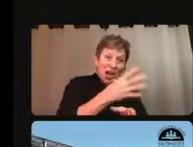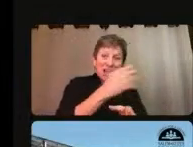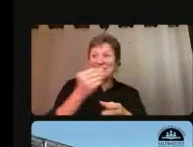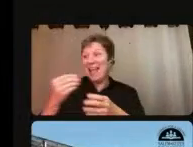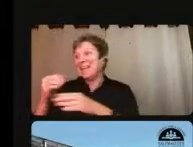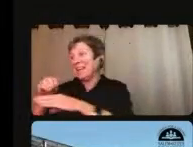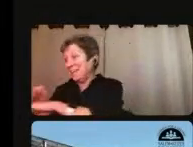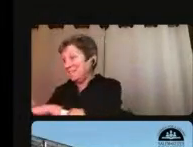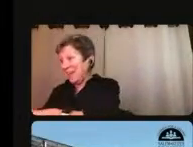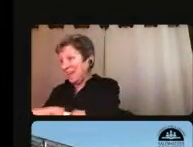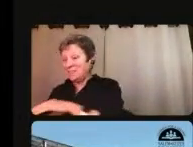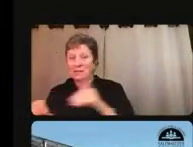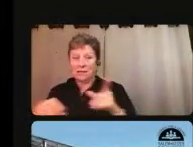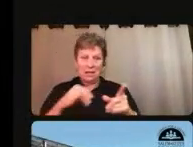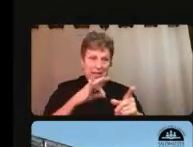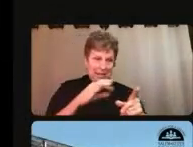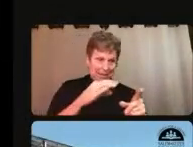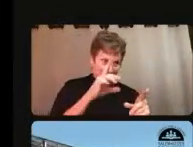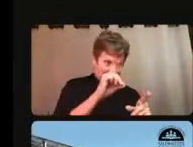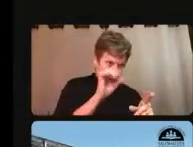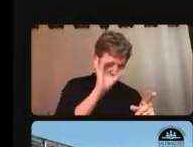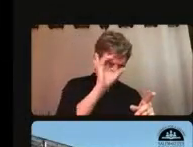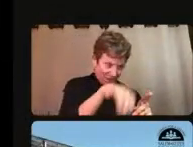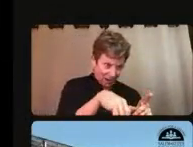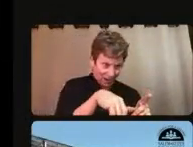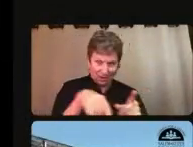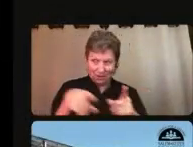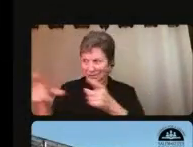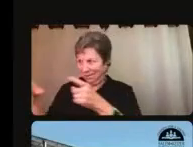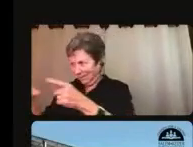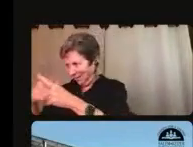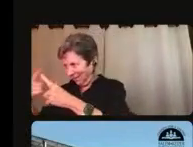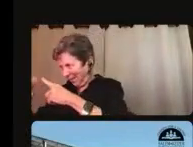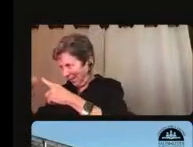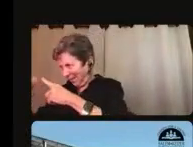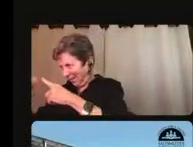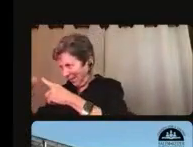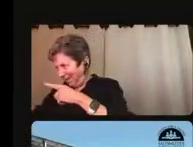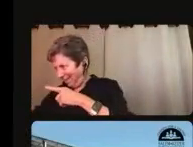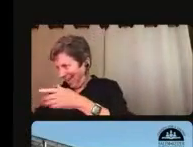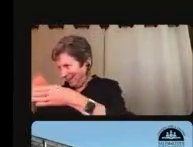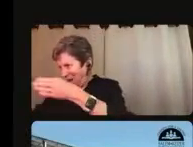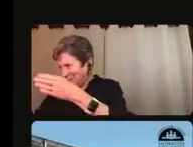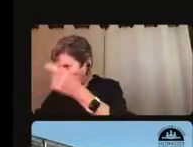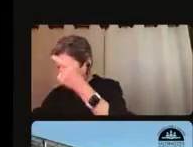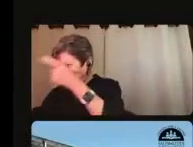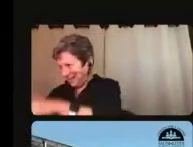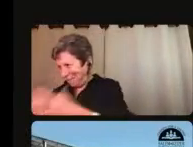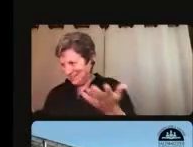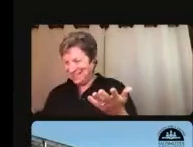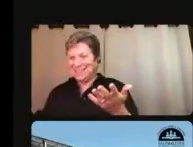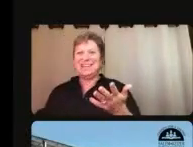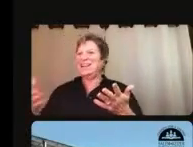EFFECT.